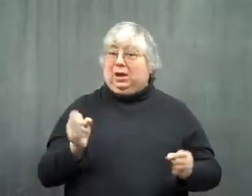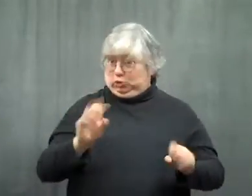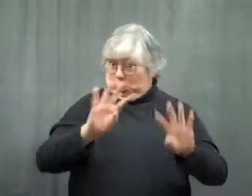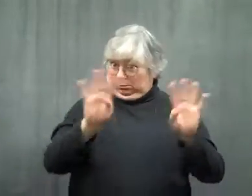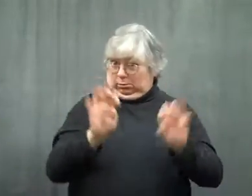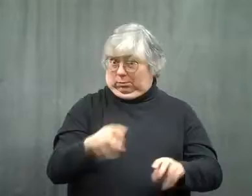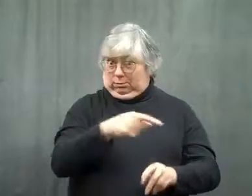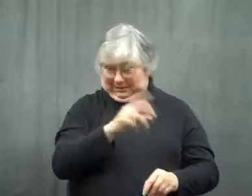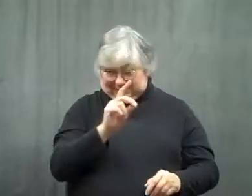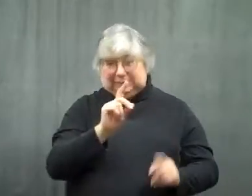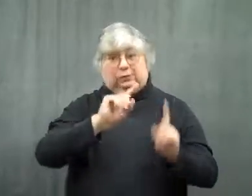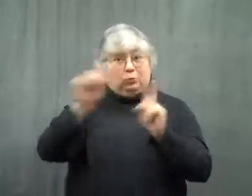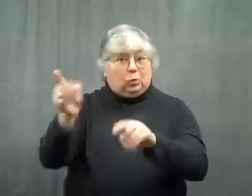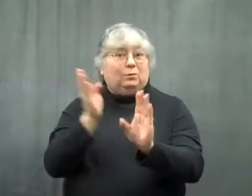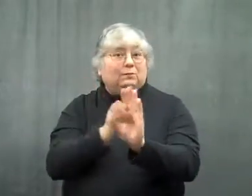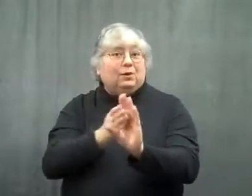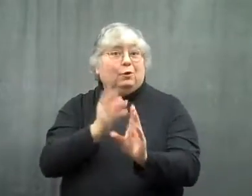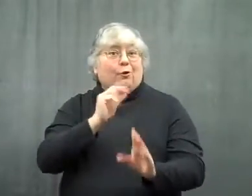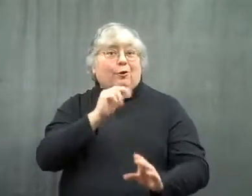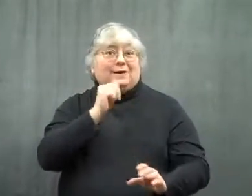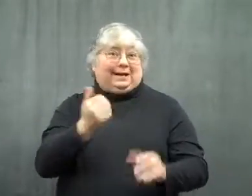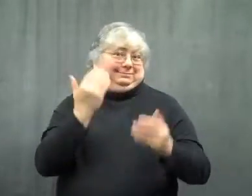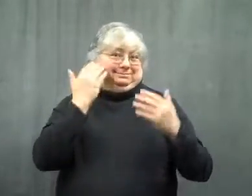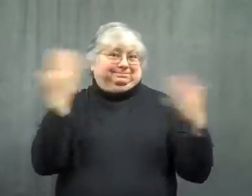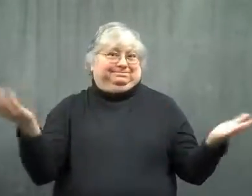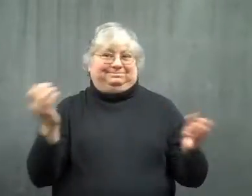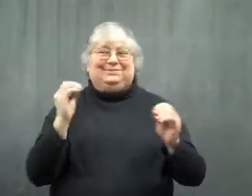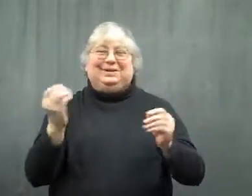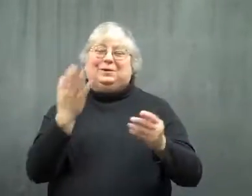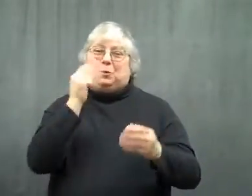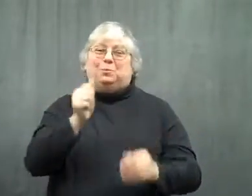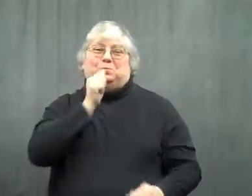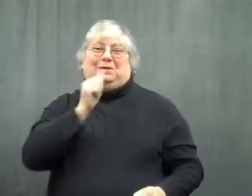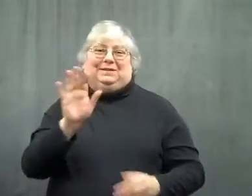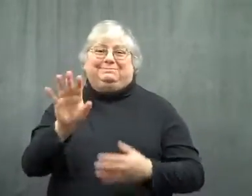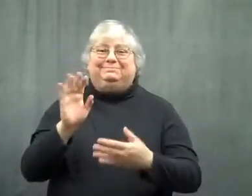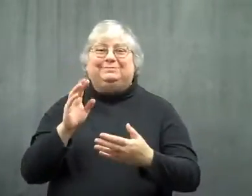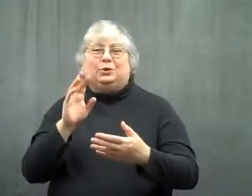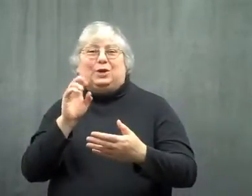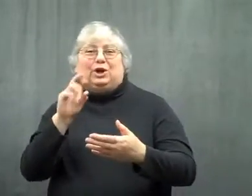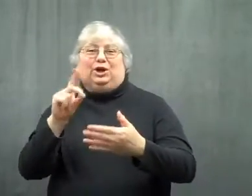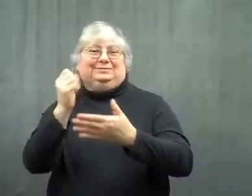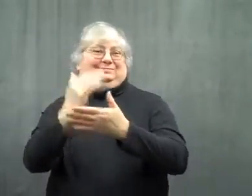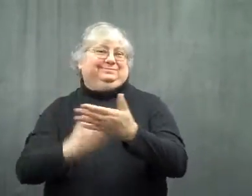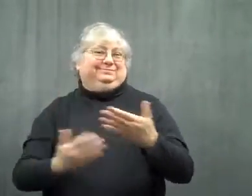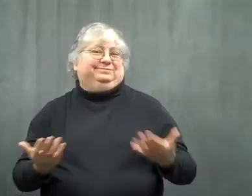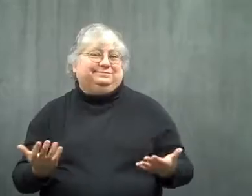There's no way to know if he went, due to privacy laws.